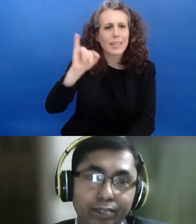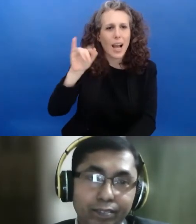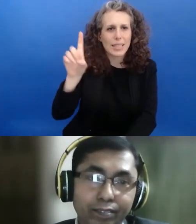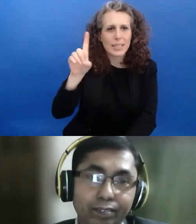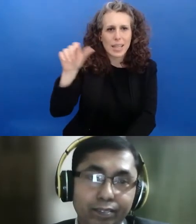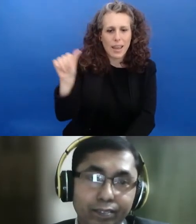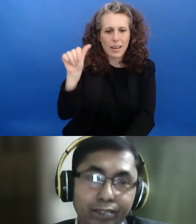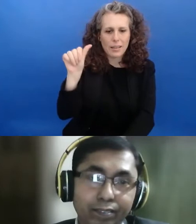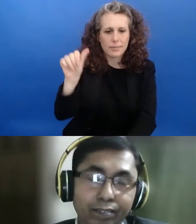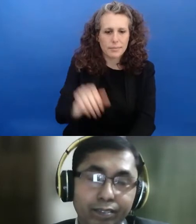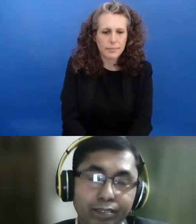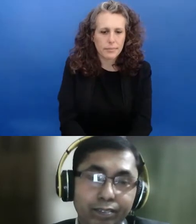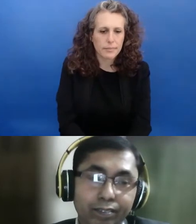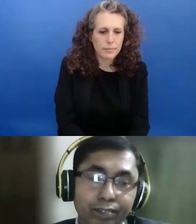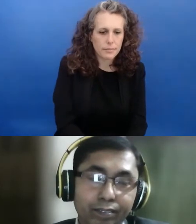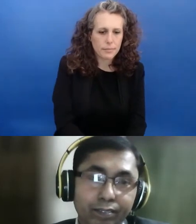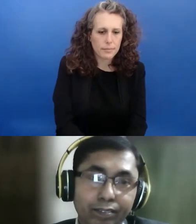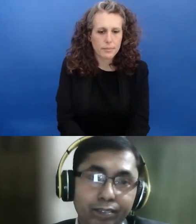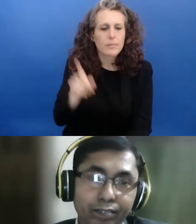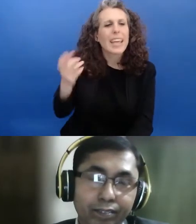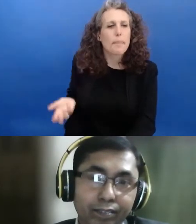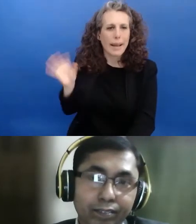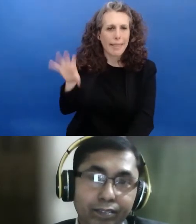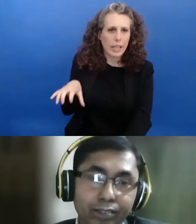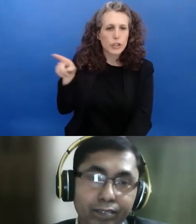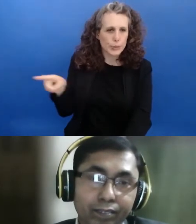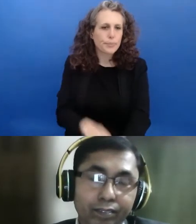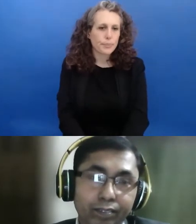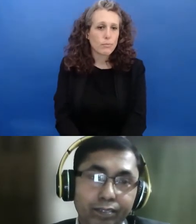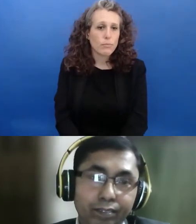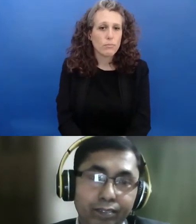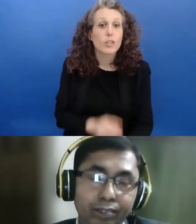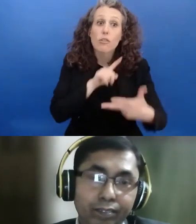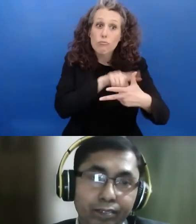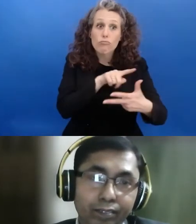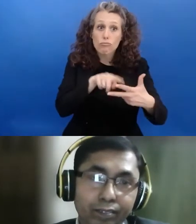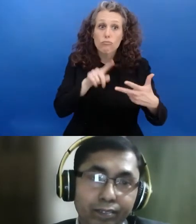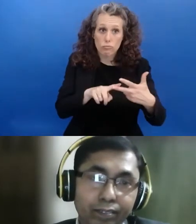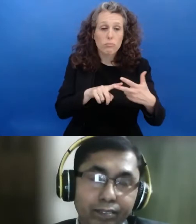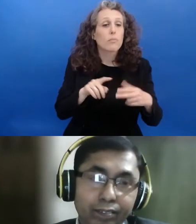each one of them is going to speak about a submission a paper that they put together